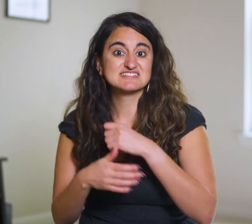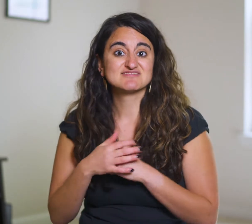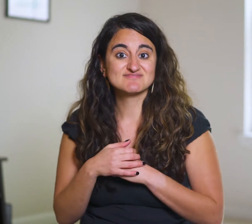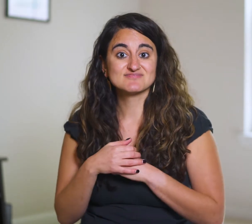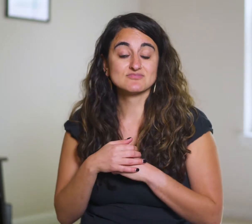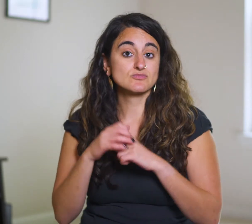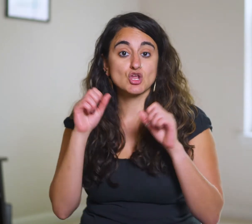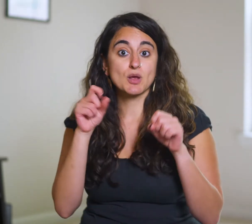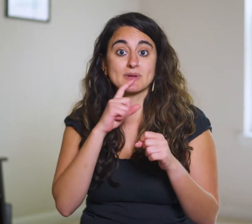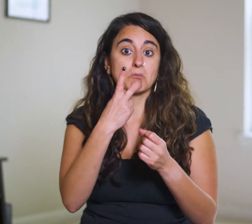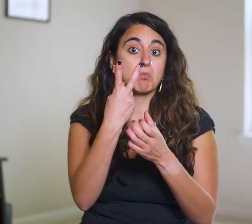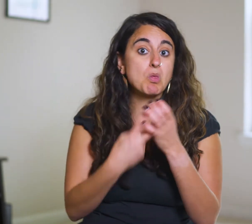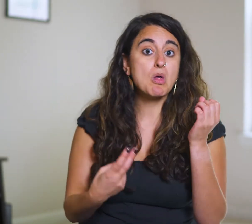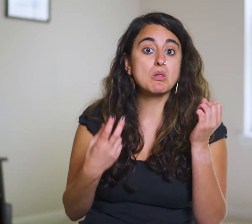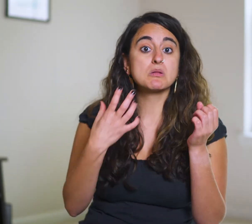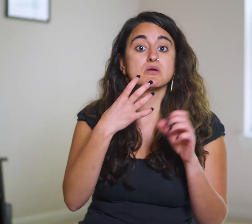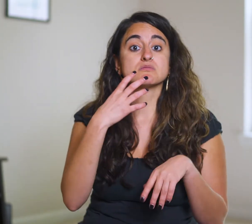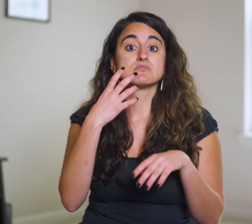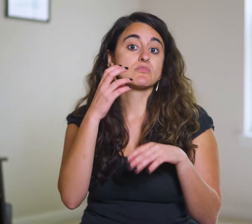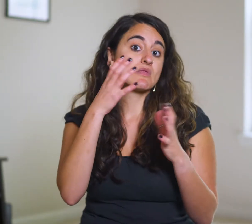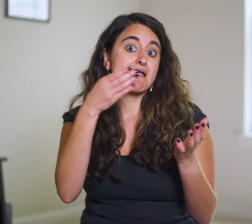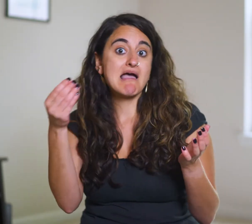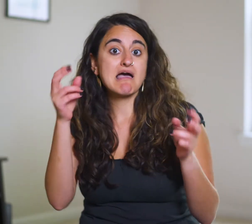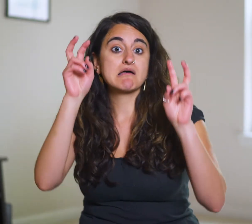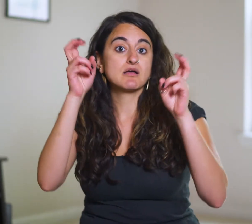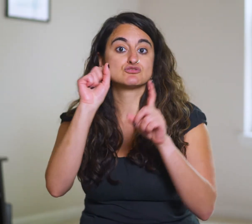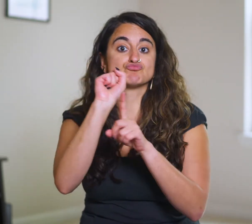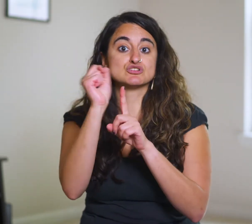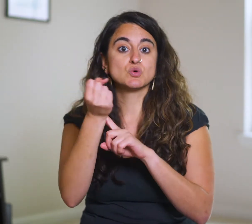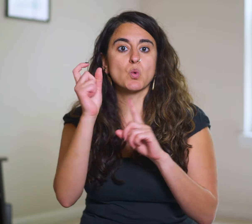so it could be a both/and situation,